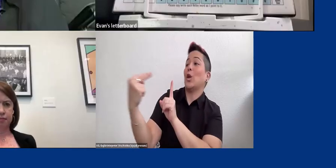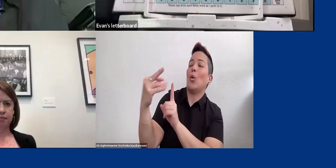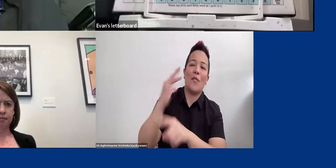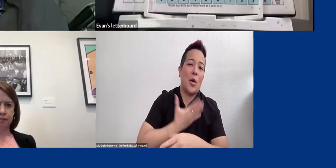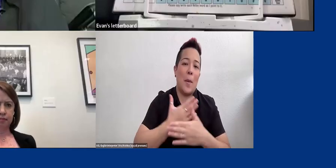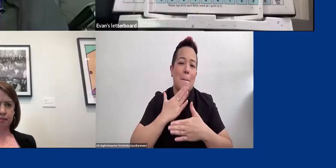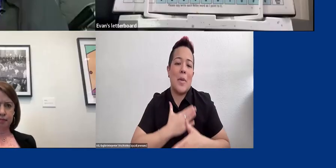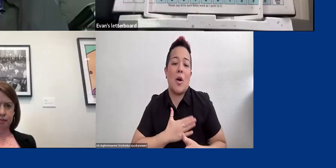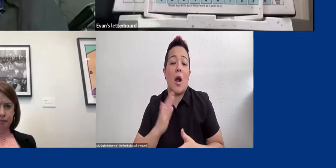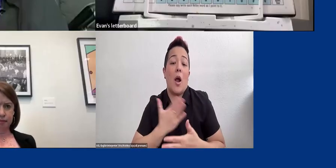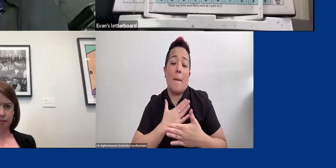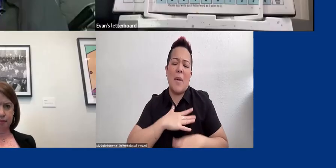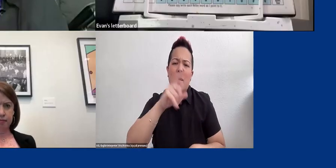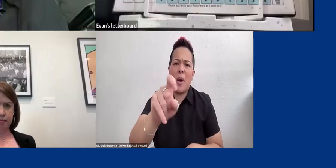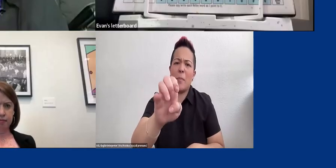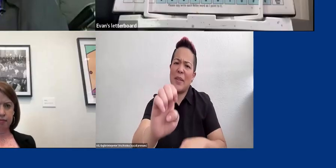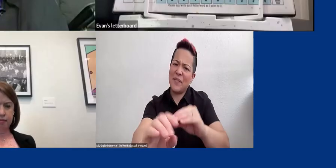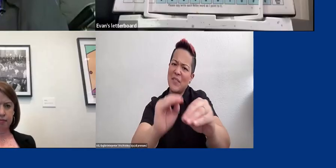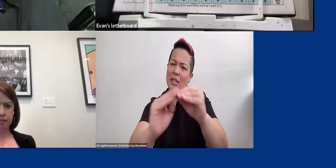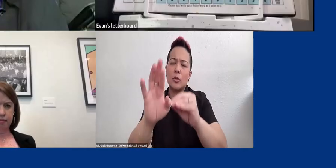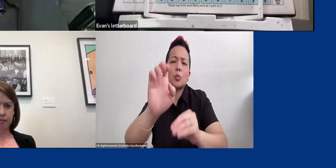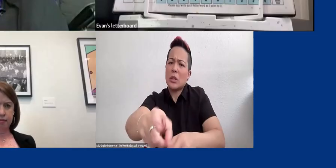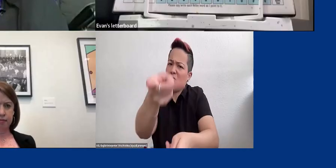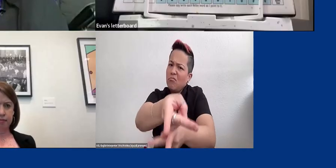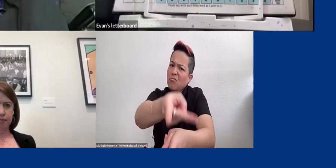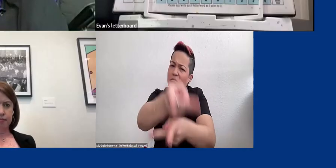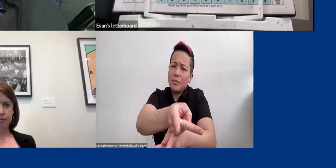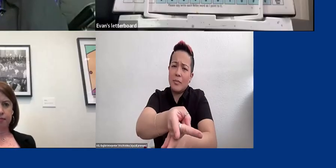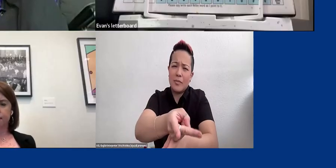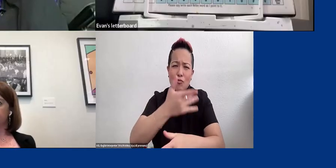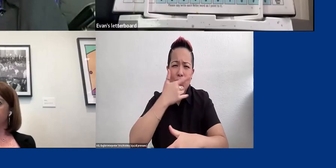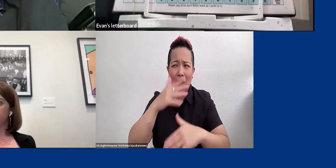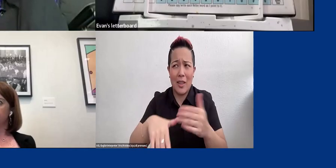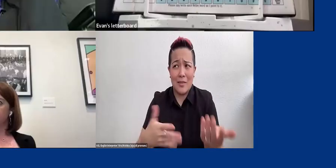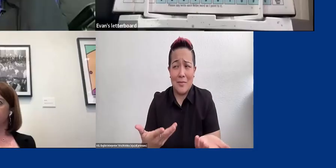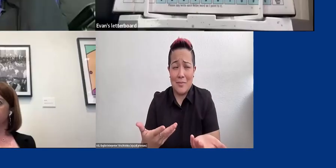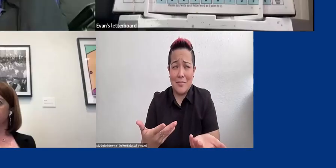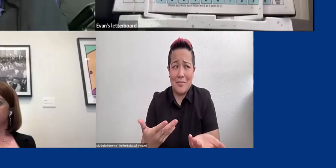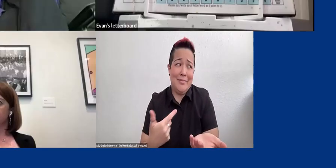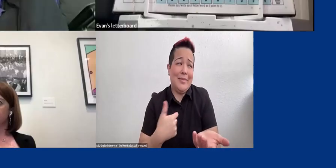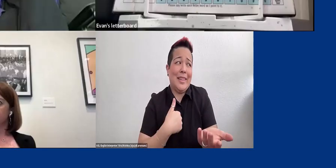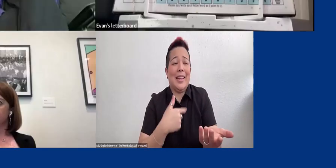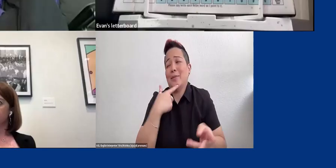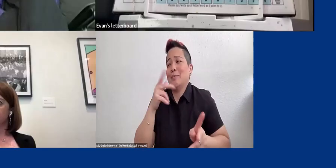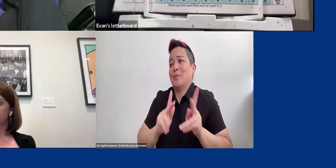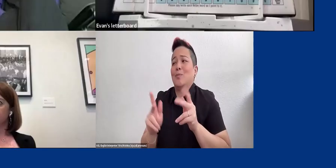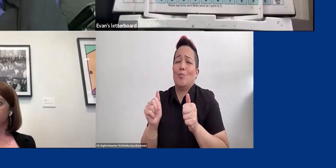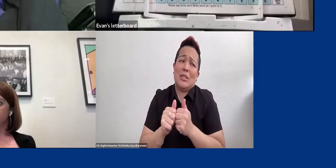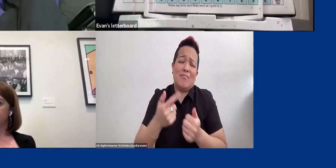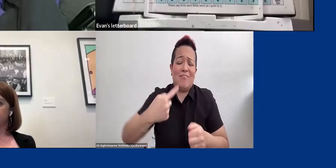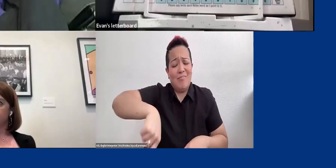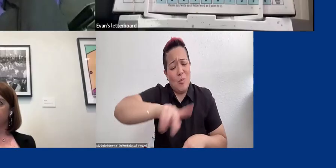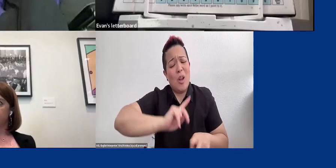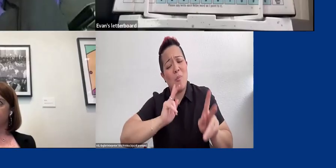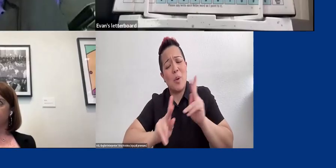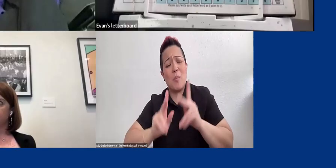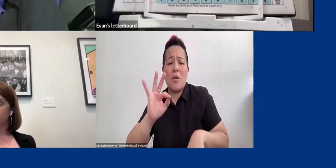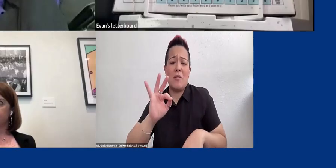quote, fixed or cared for, rather than subjects with desire and autonomy. When we claim pleasure,